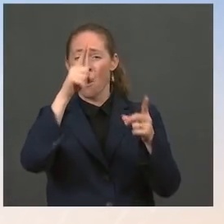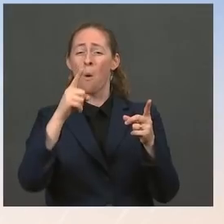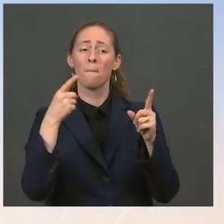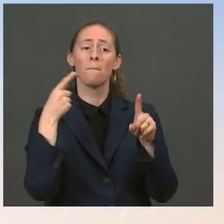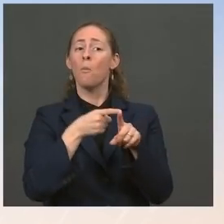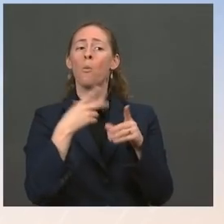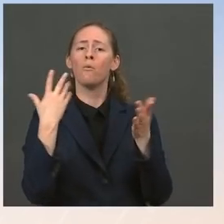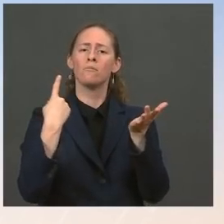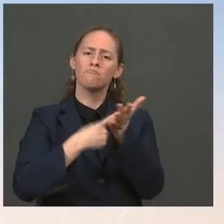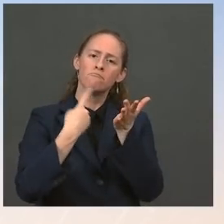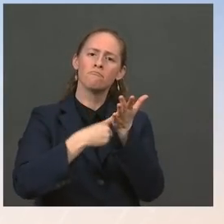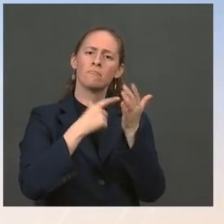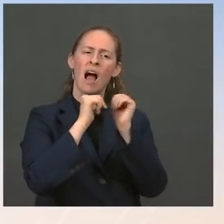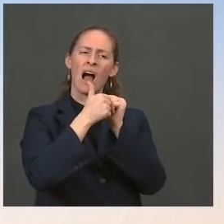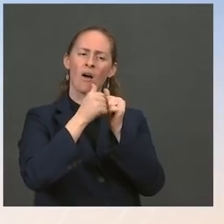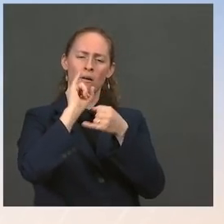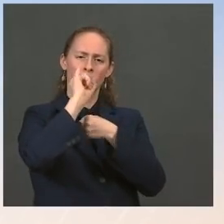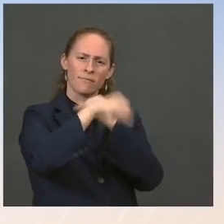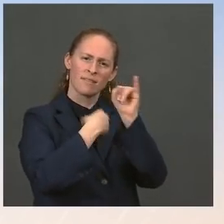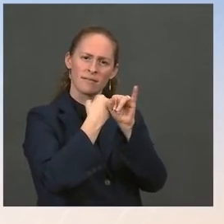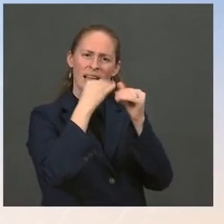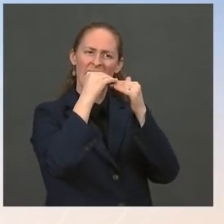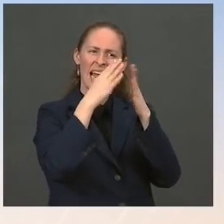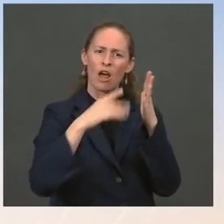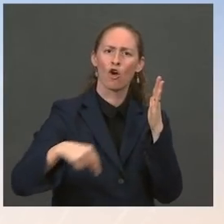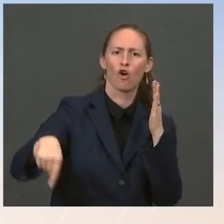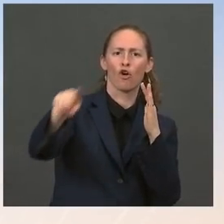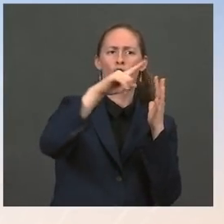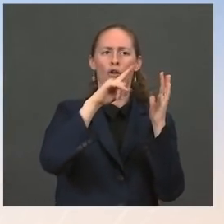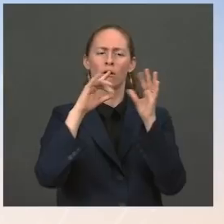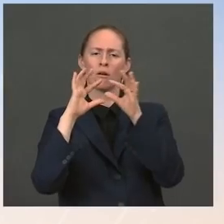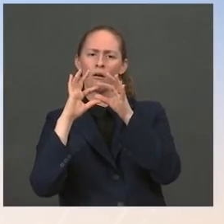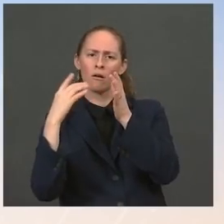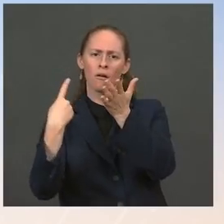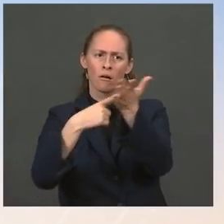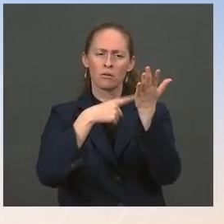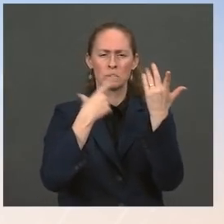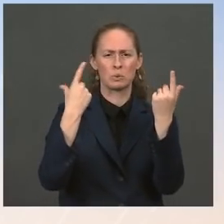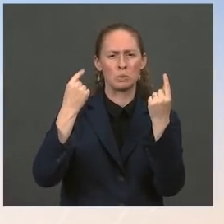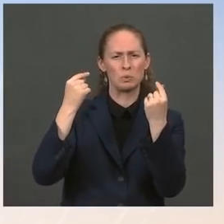at the leader level -- that has been going on below the leader level continuously, basically --